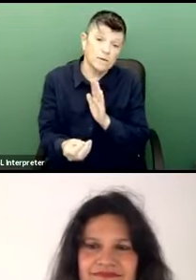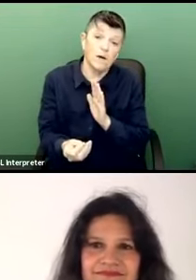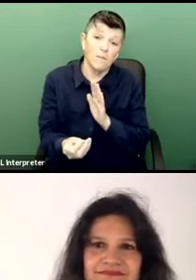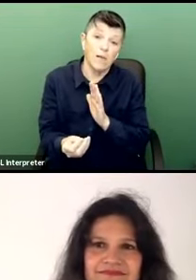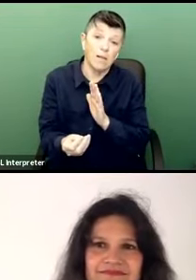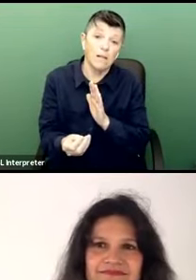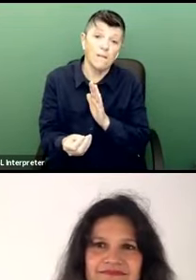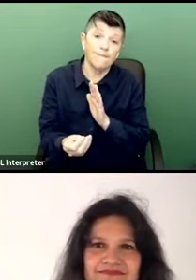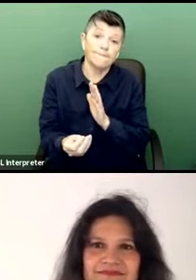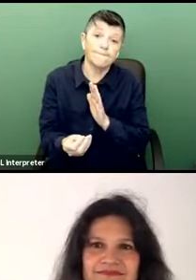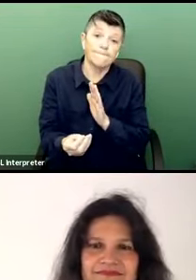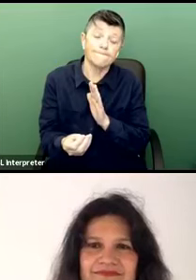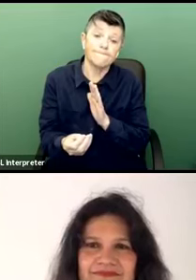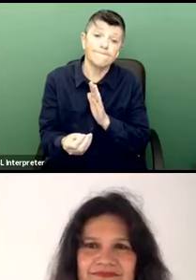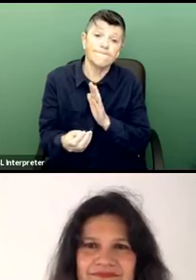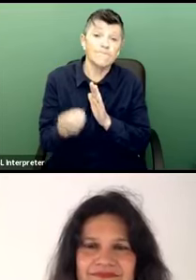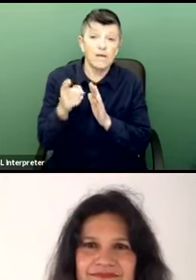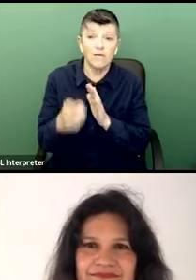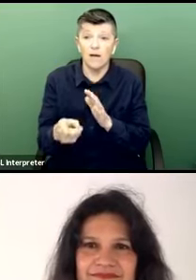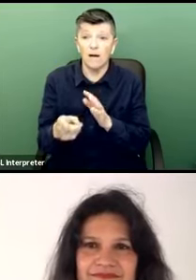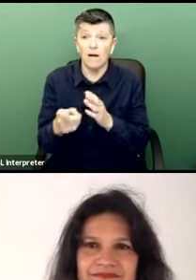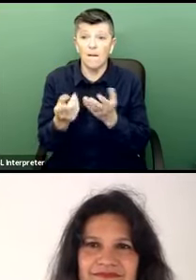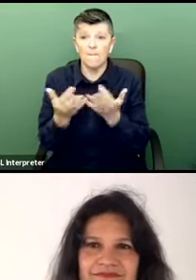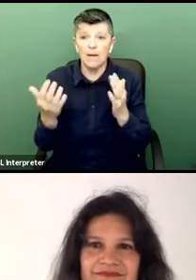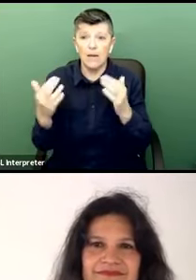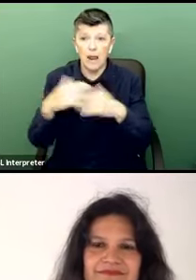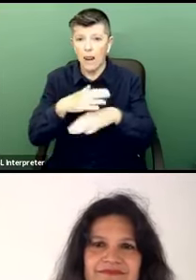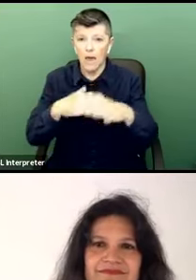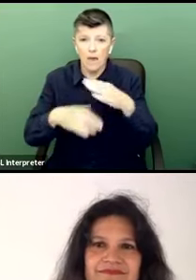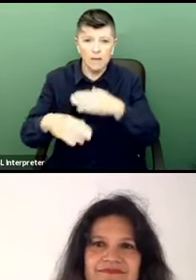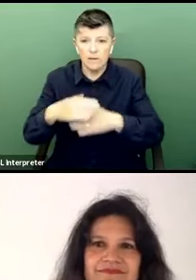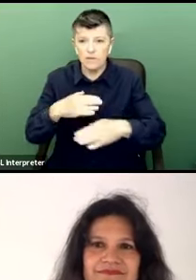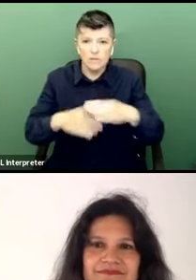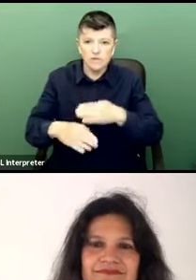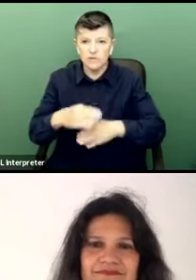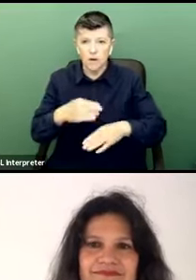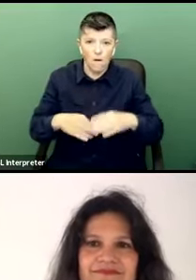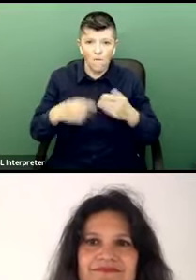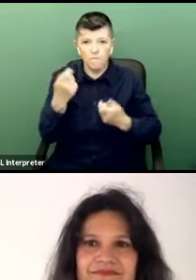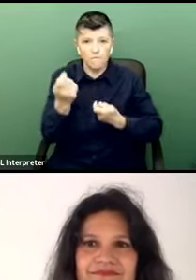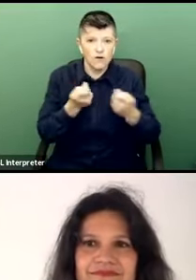Independence nor the vindication of the rights of men. All of them are